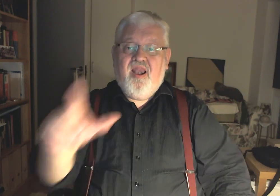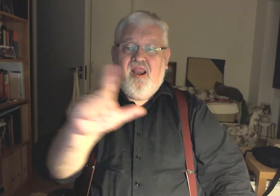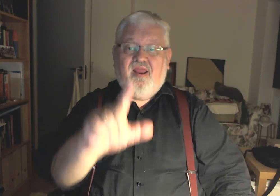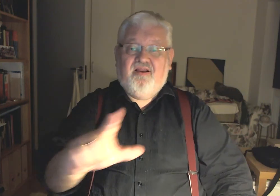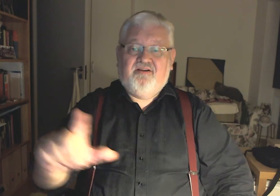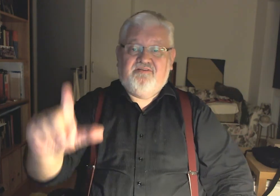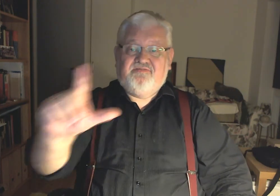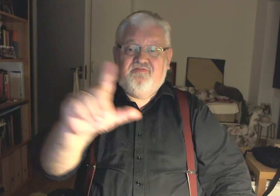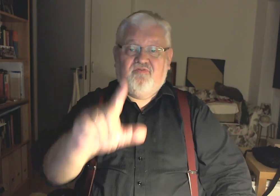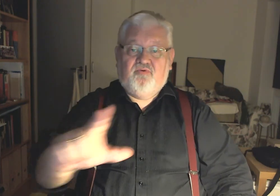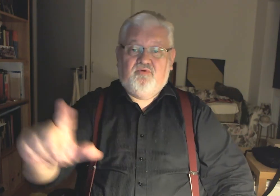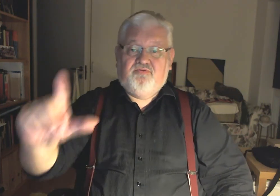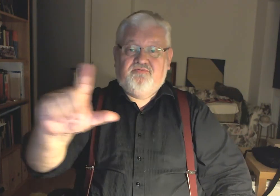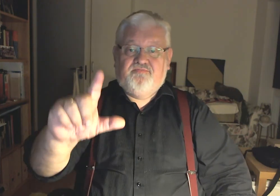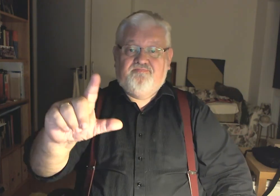Leirvík